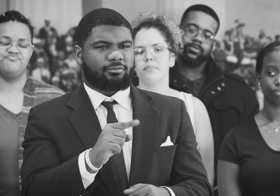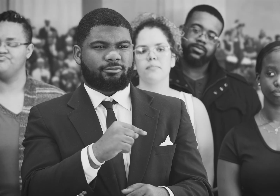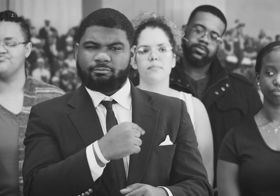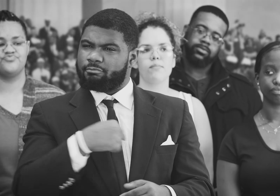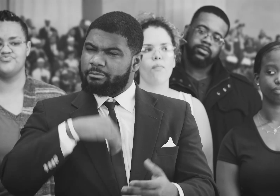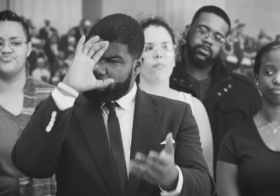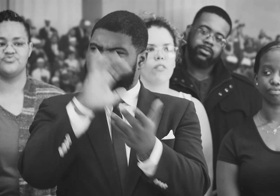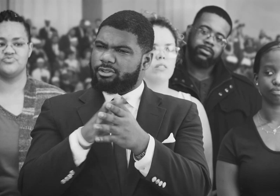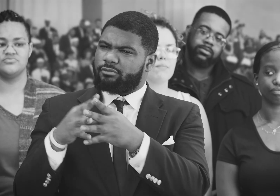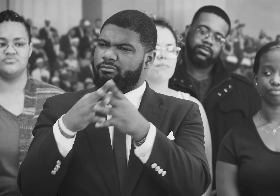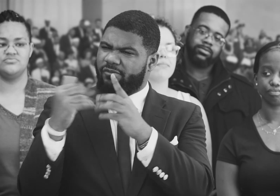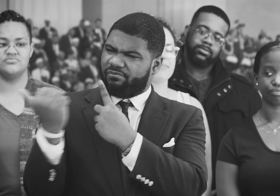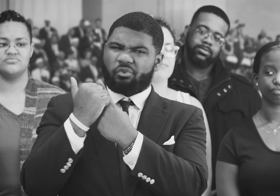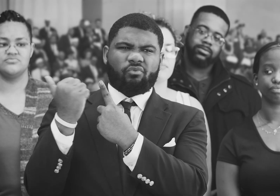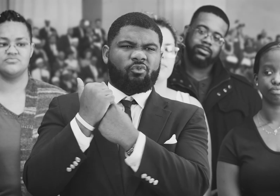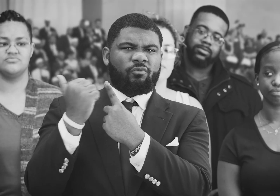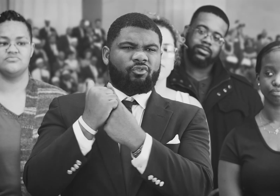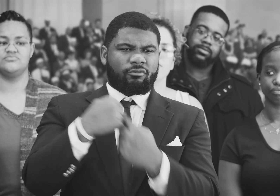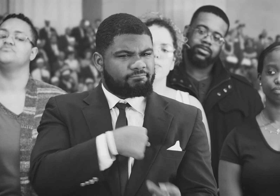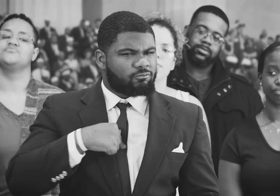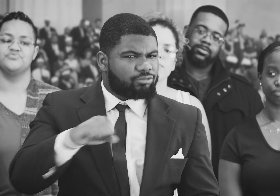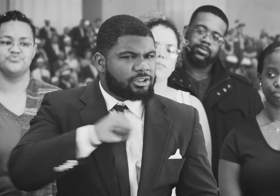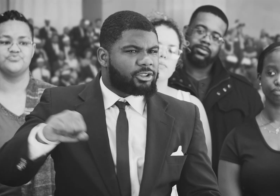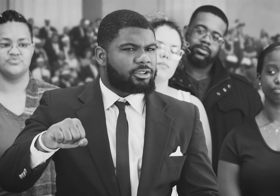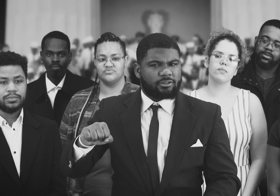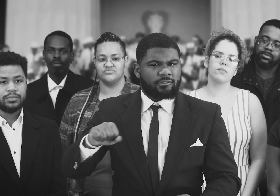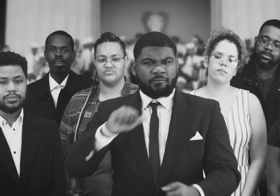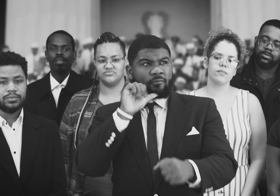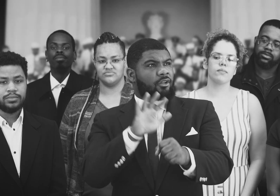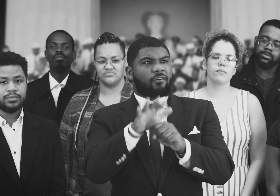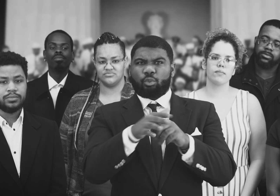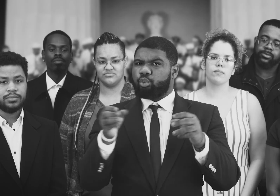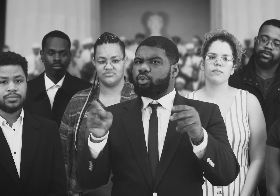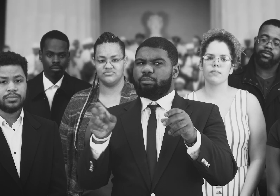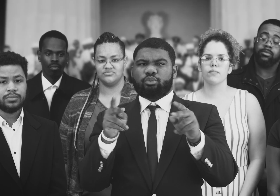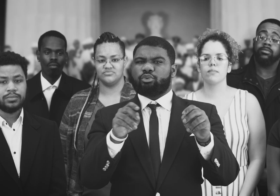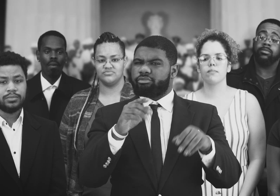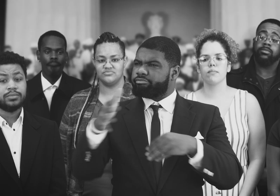But we refuse to believe that the bank of justice is bankrupt. We refuse to believe that there are insufficient funds